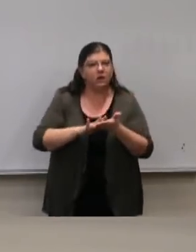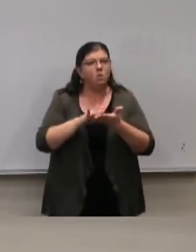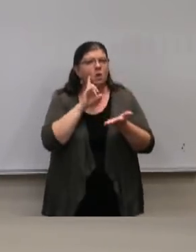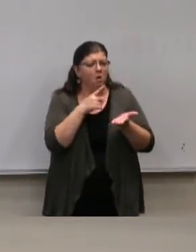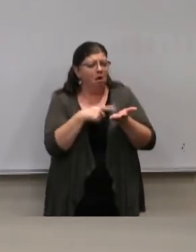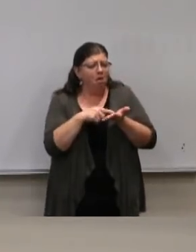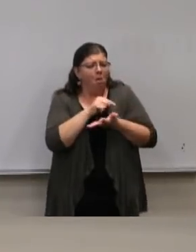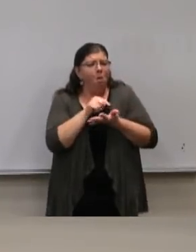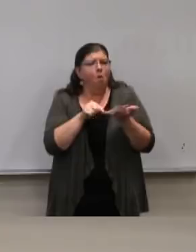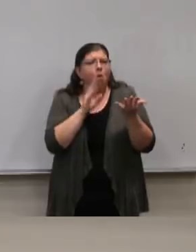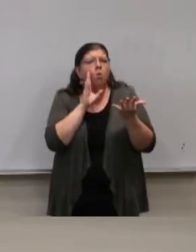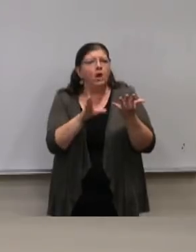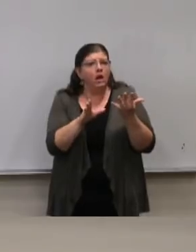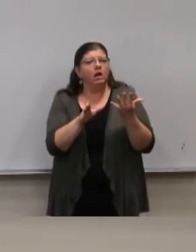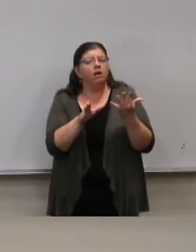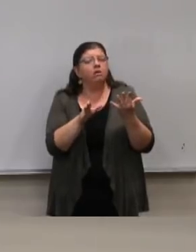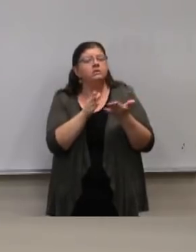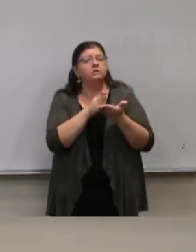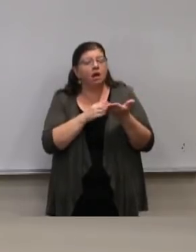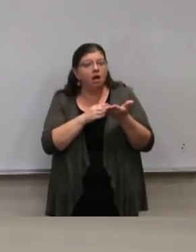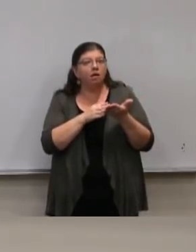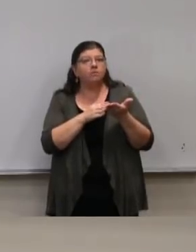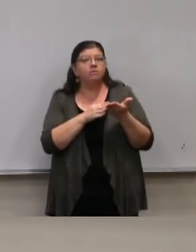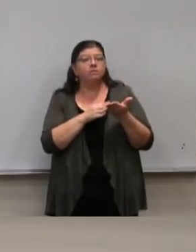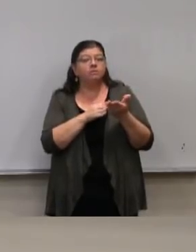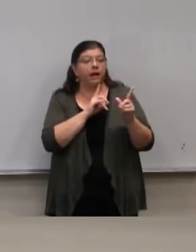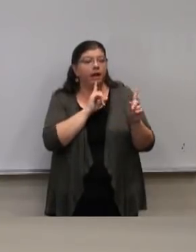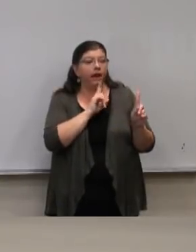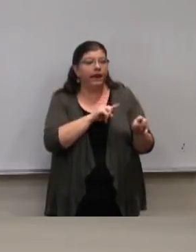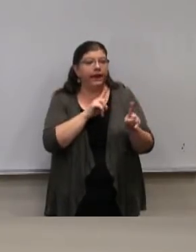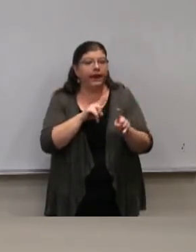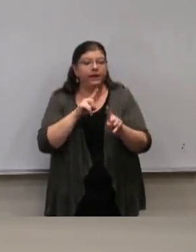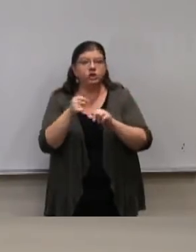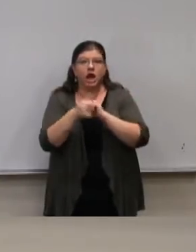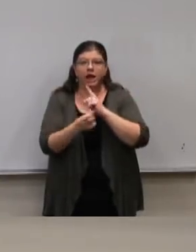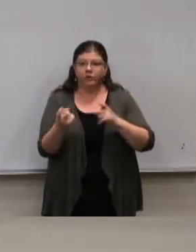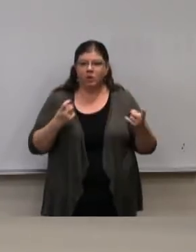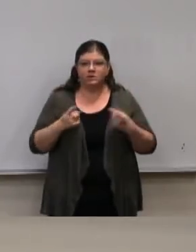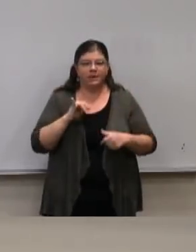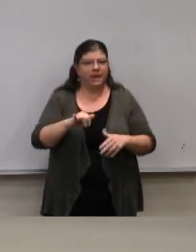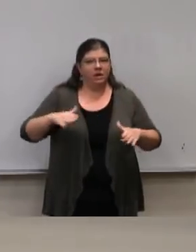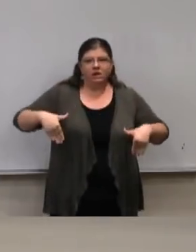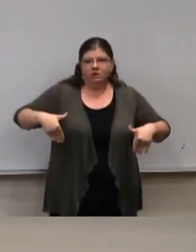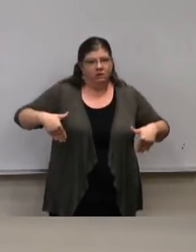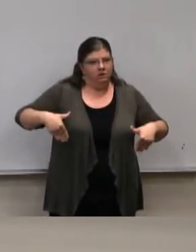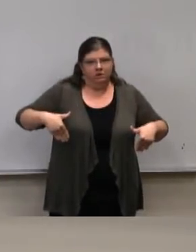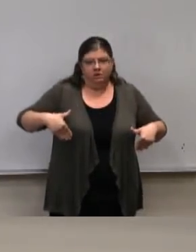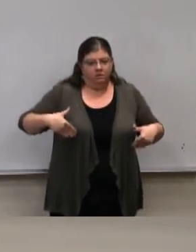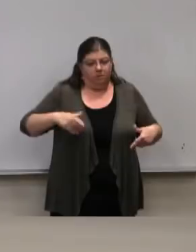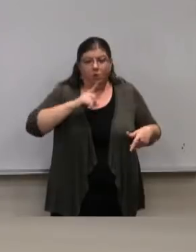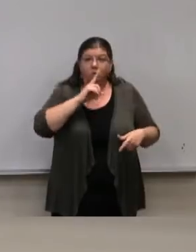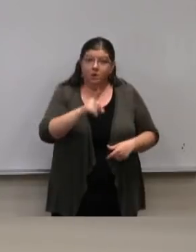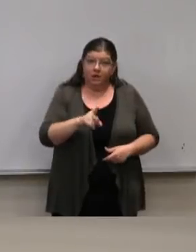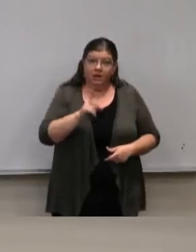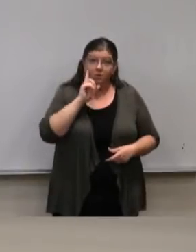in context, but we can't answer every individual question about that, because we really want to get the framework in place.